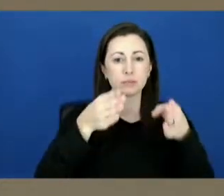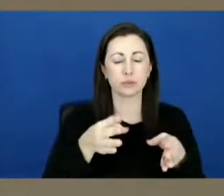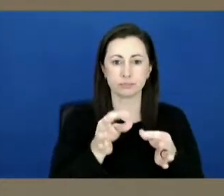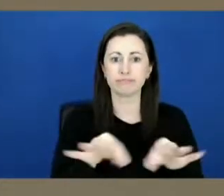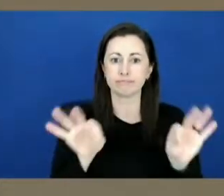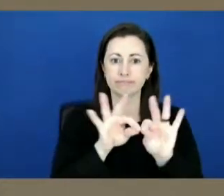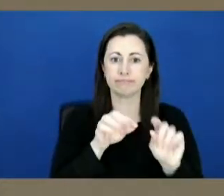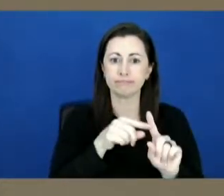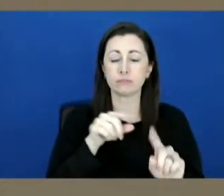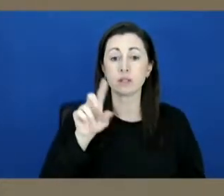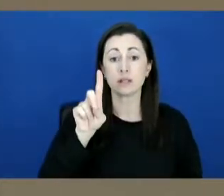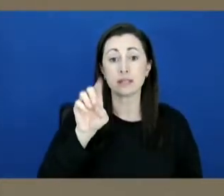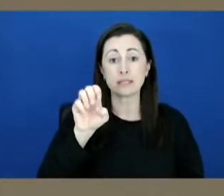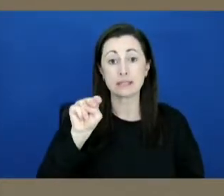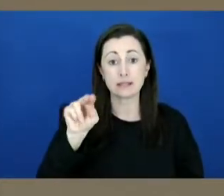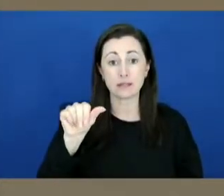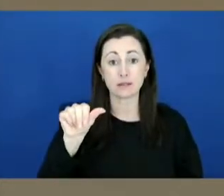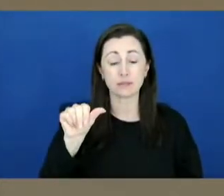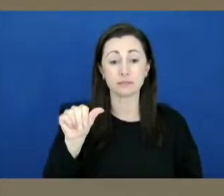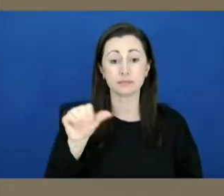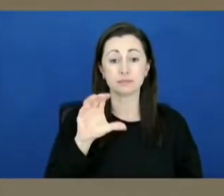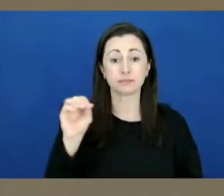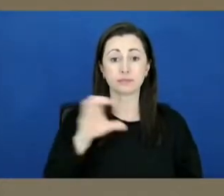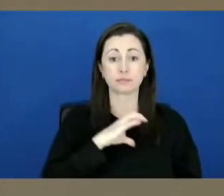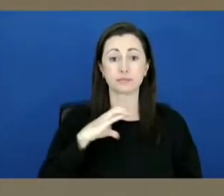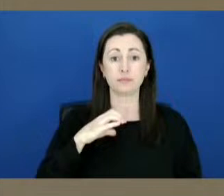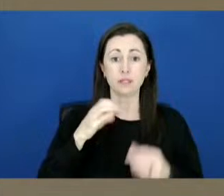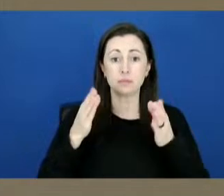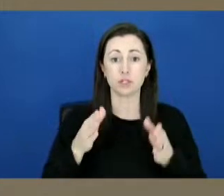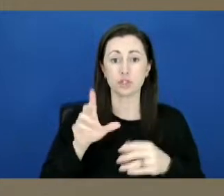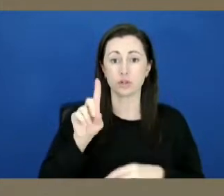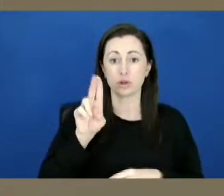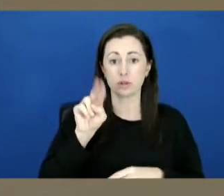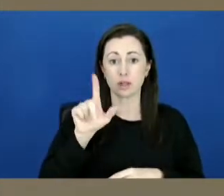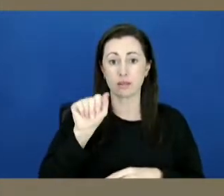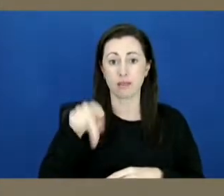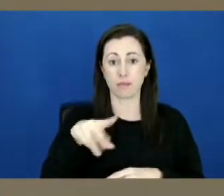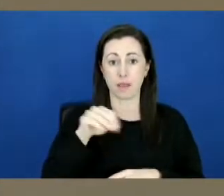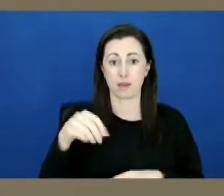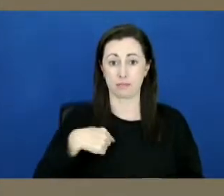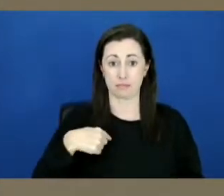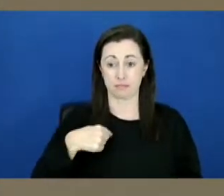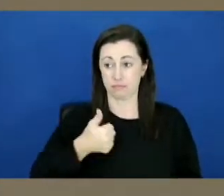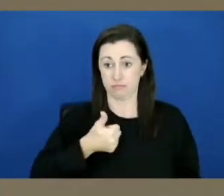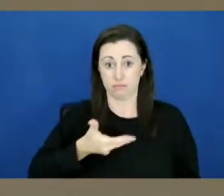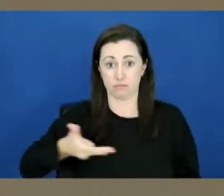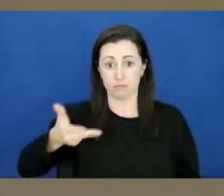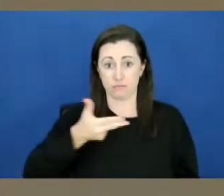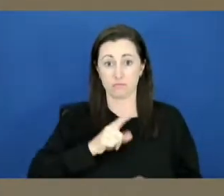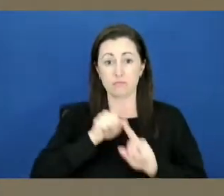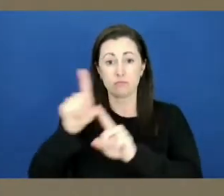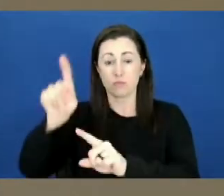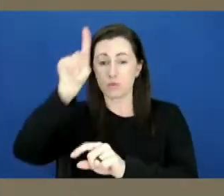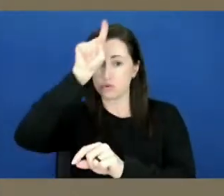OPPORTUNITY TO RECOGNIZE SOMEONE